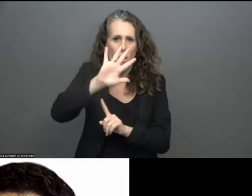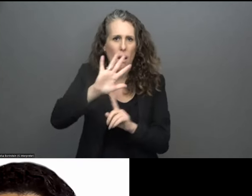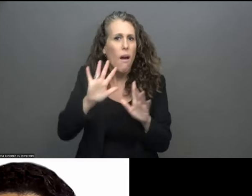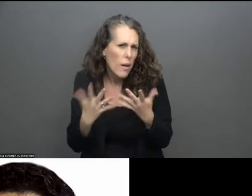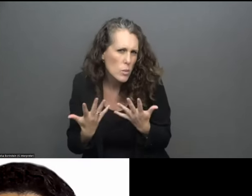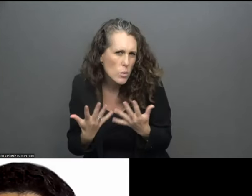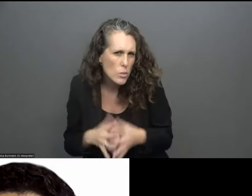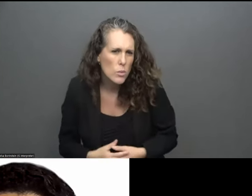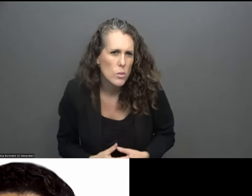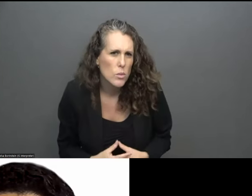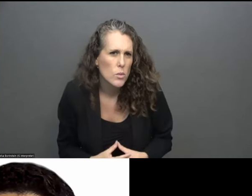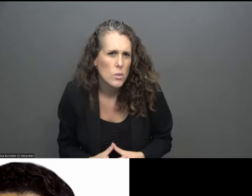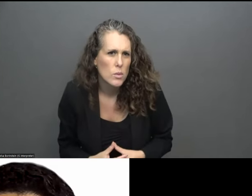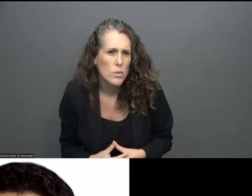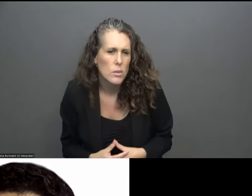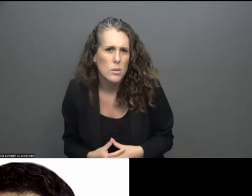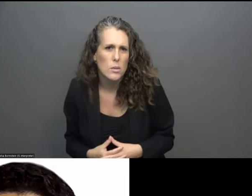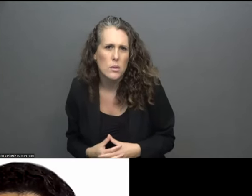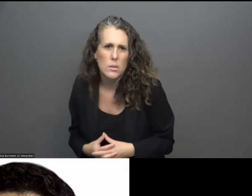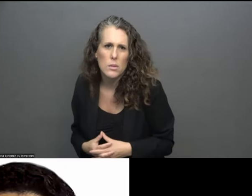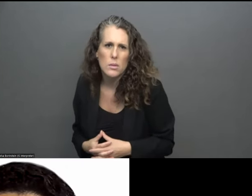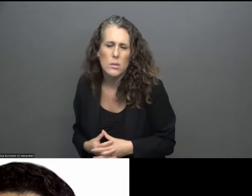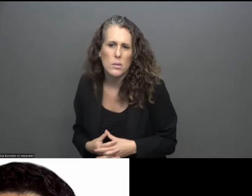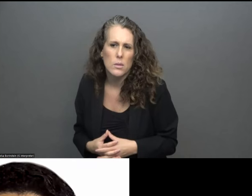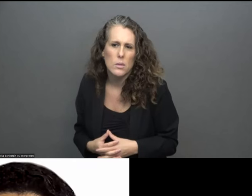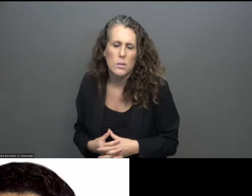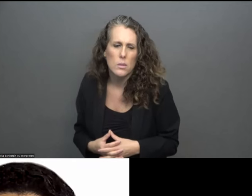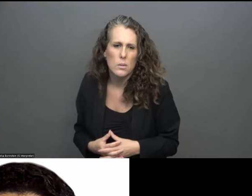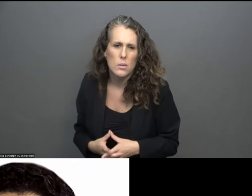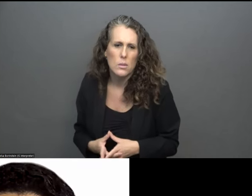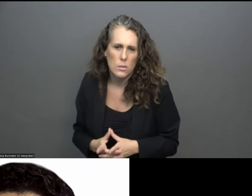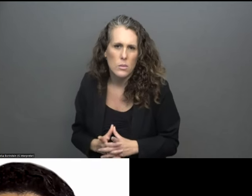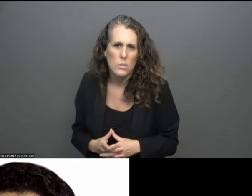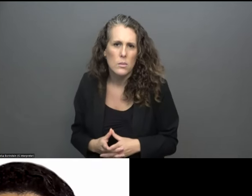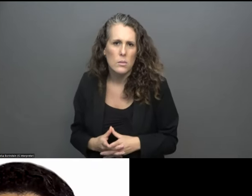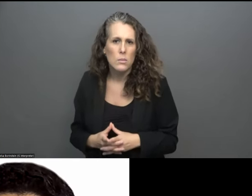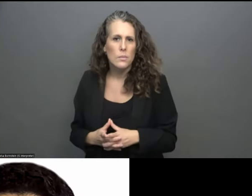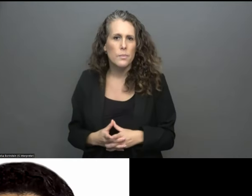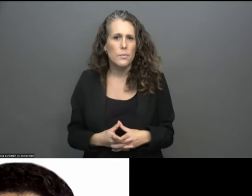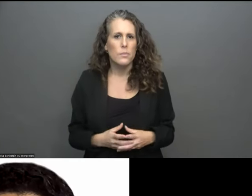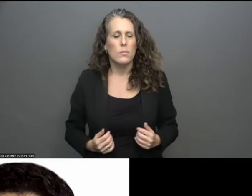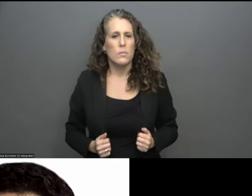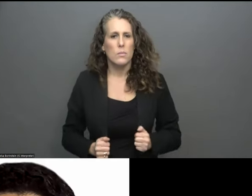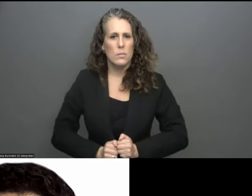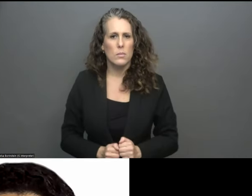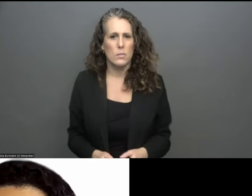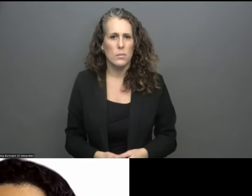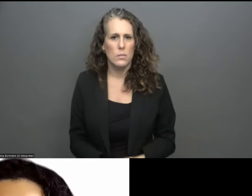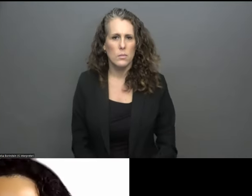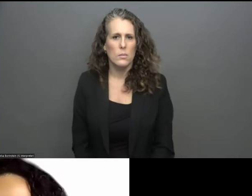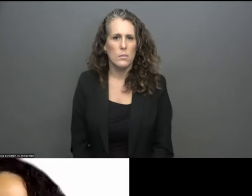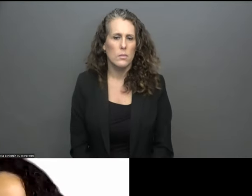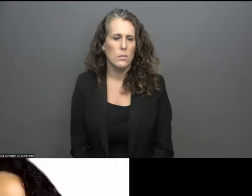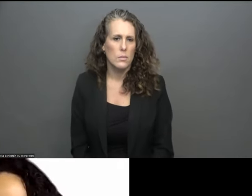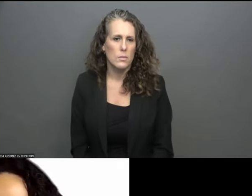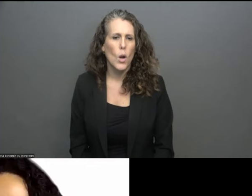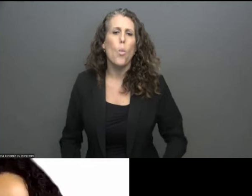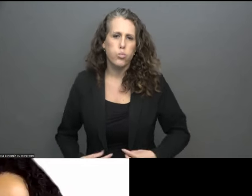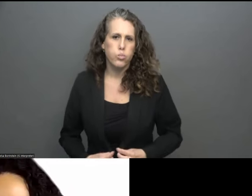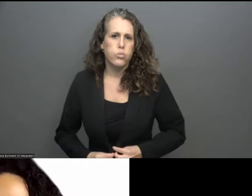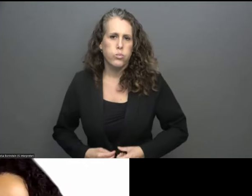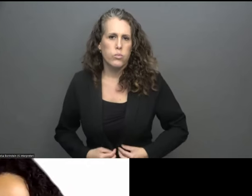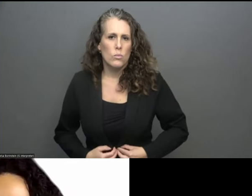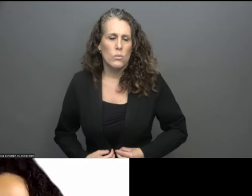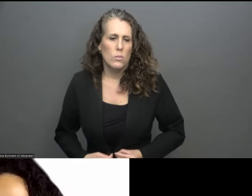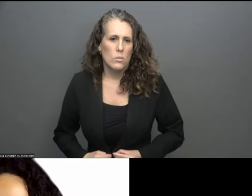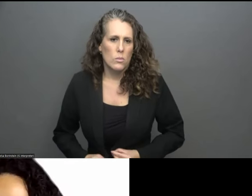11:03:14 sad God for grassroots. 11:03:22 Okay, I think I think I understand